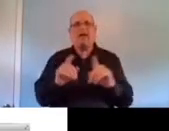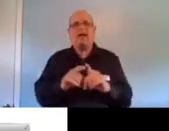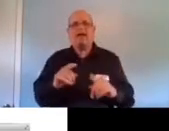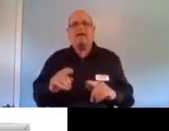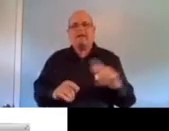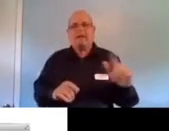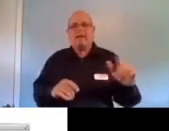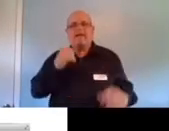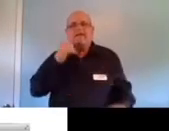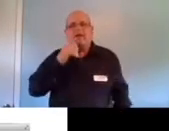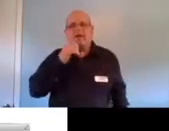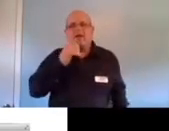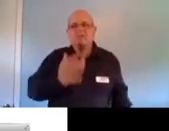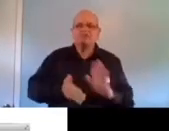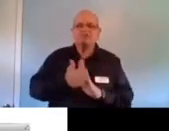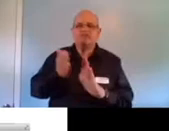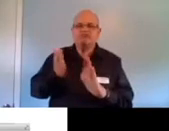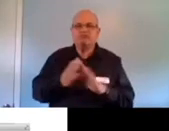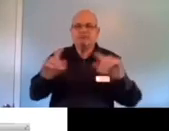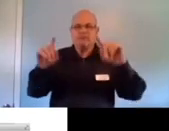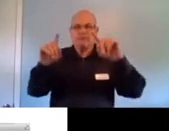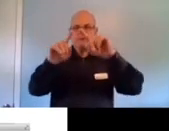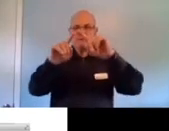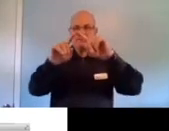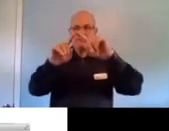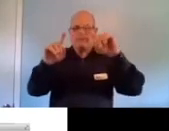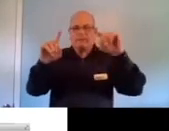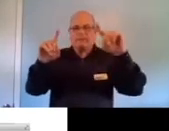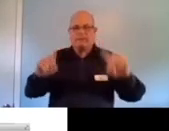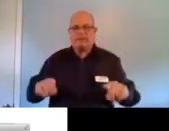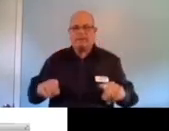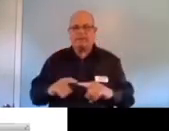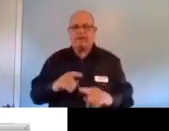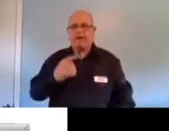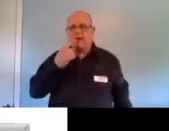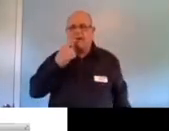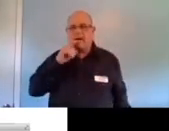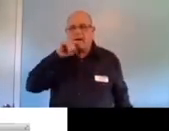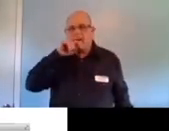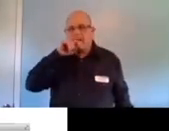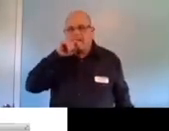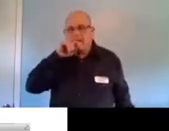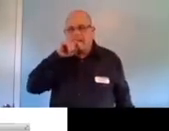operating a screen with her mouth, especially in some of these, I will say some of these